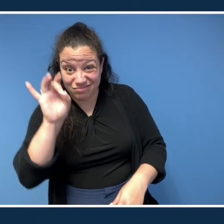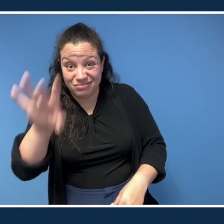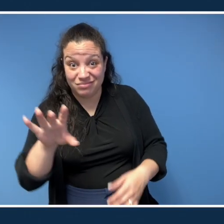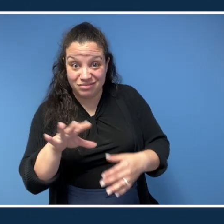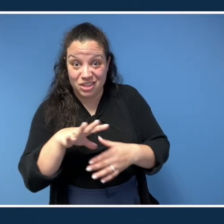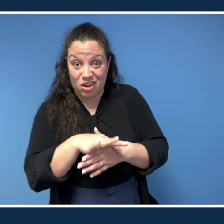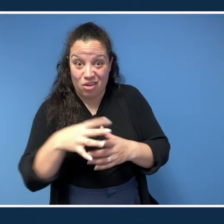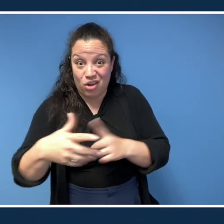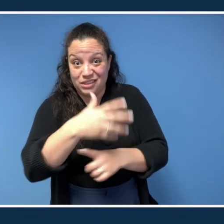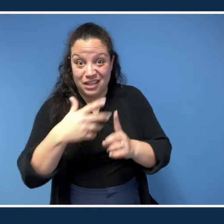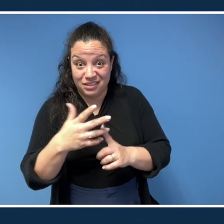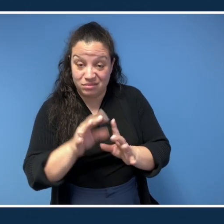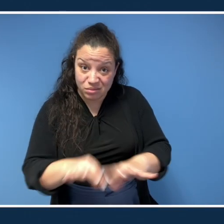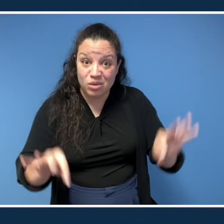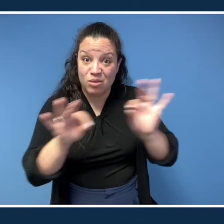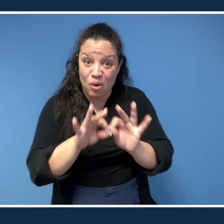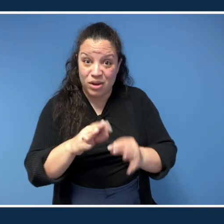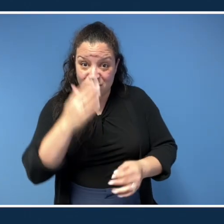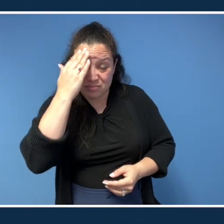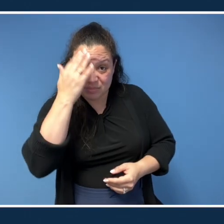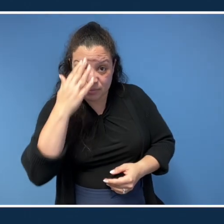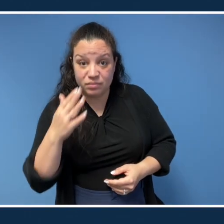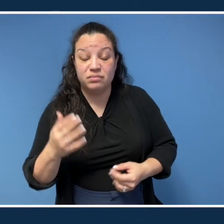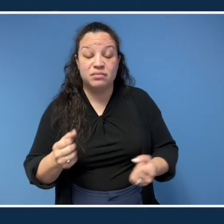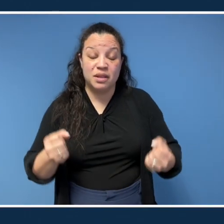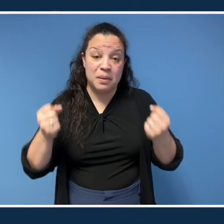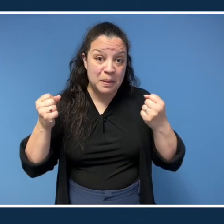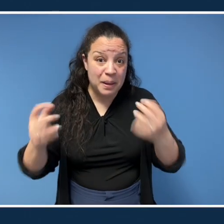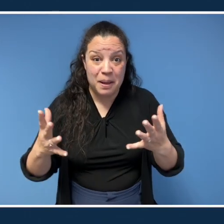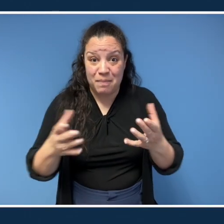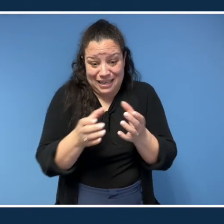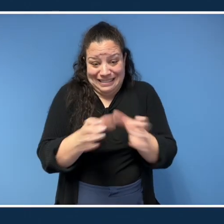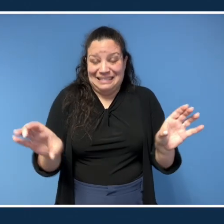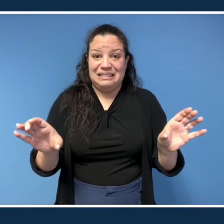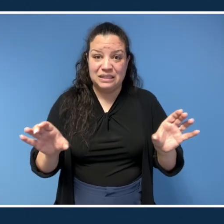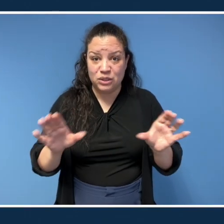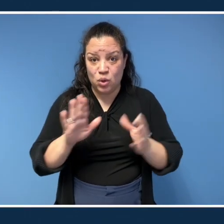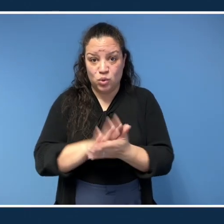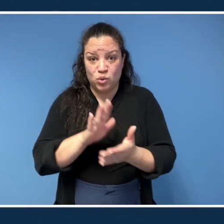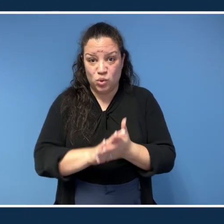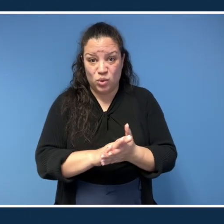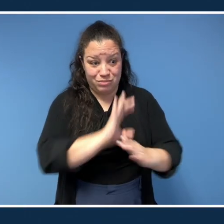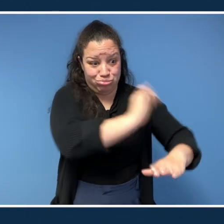So it's really important to think about that. And Nova Scotia was home to several segregated schools across the province, right? And,